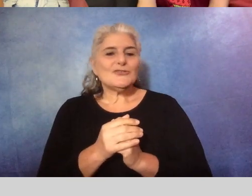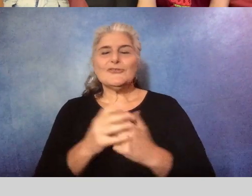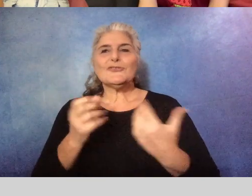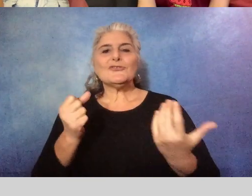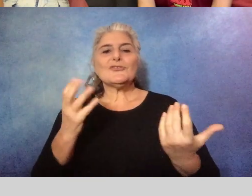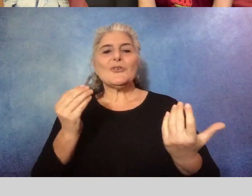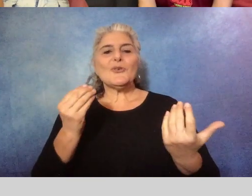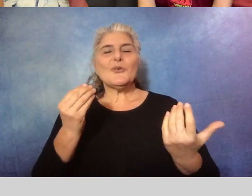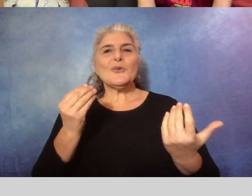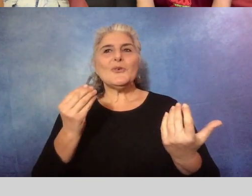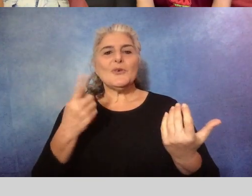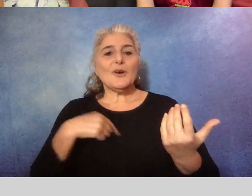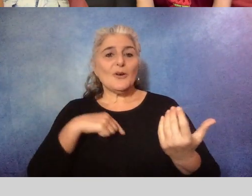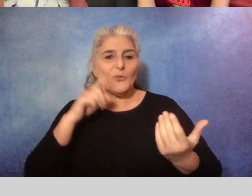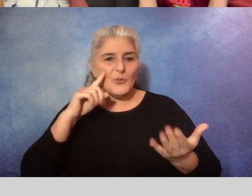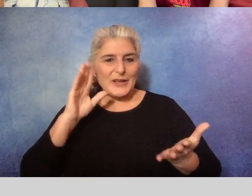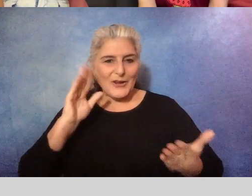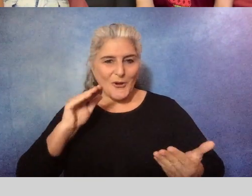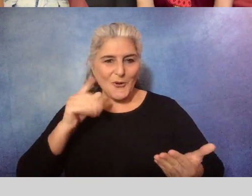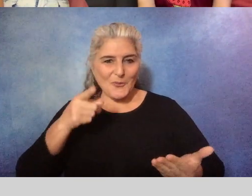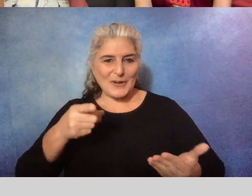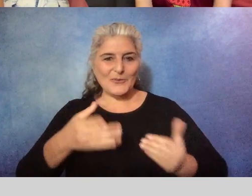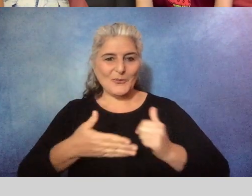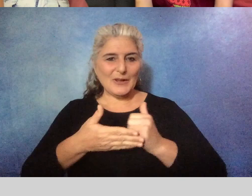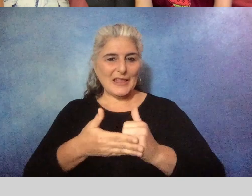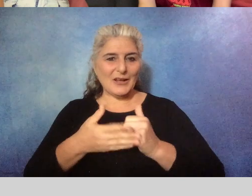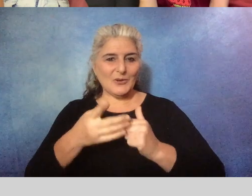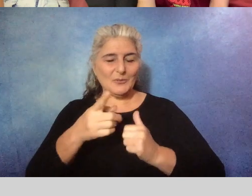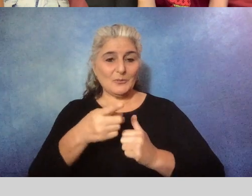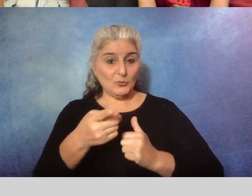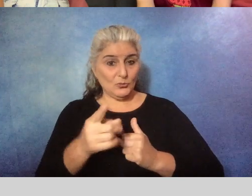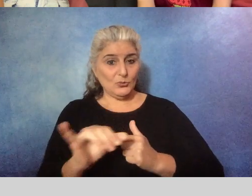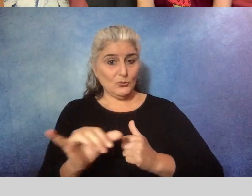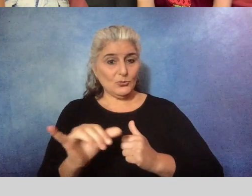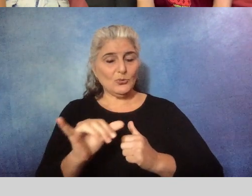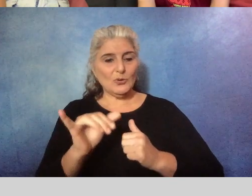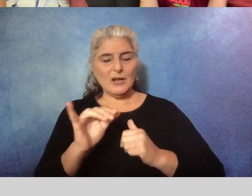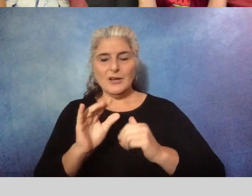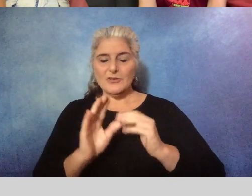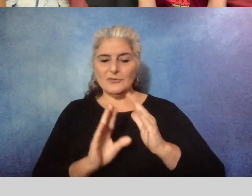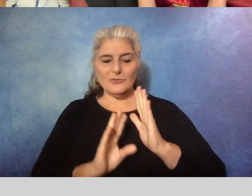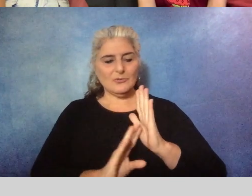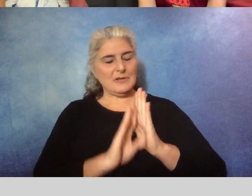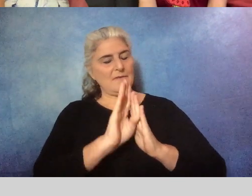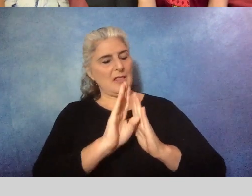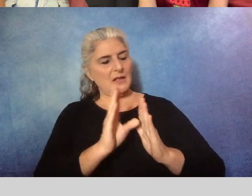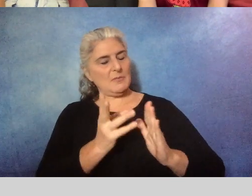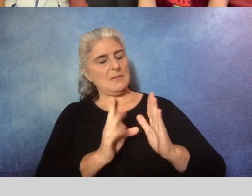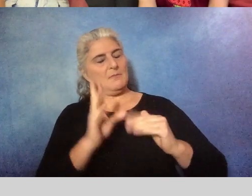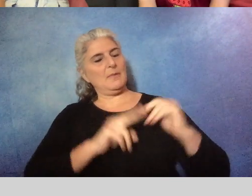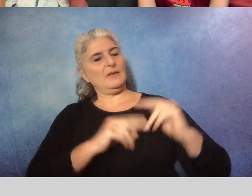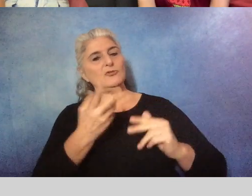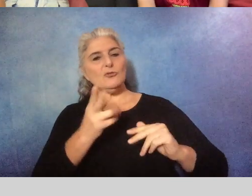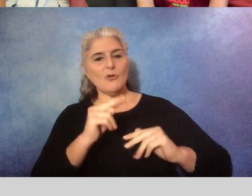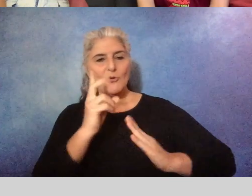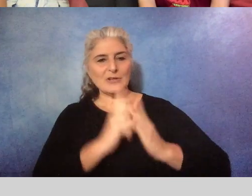So we hope it helped you too, to build your own design system if you're looking for it.